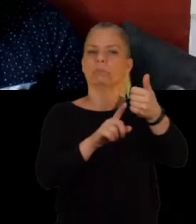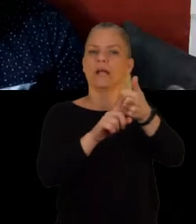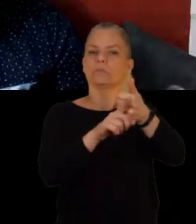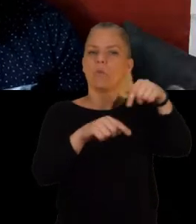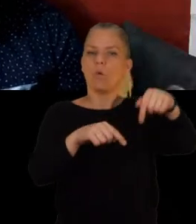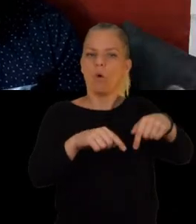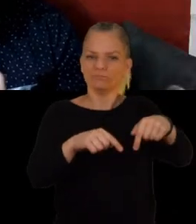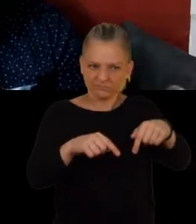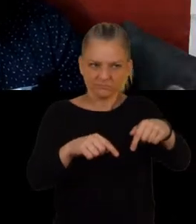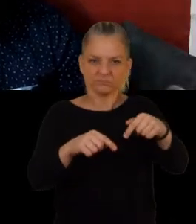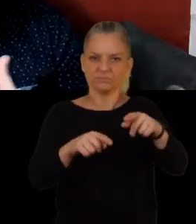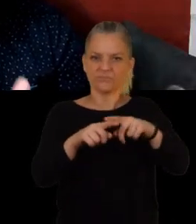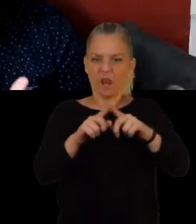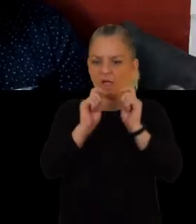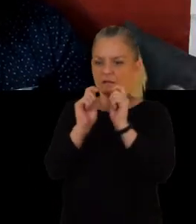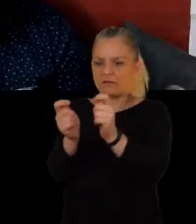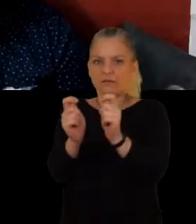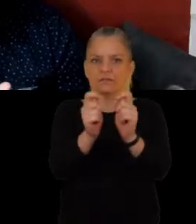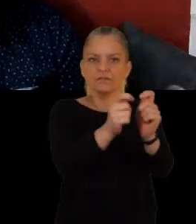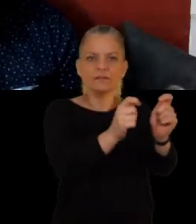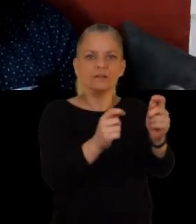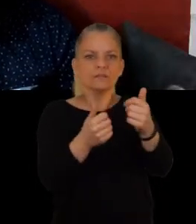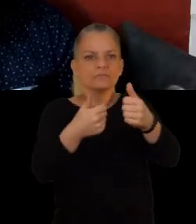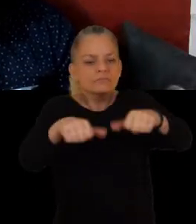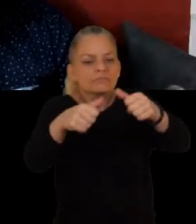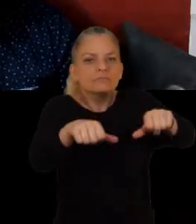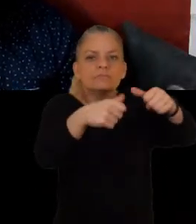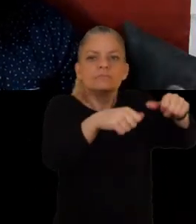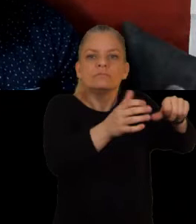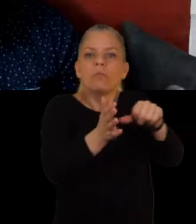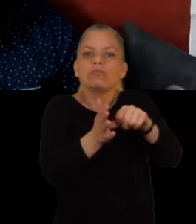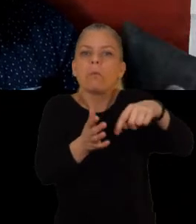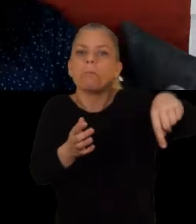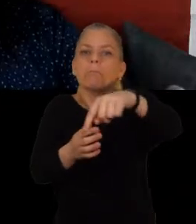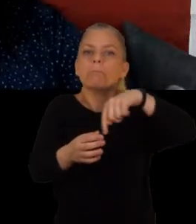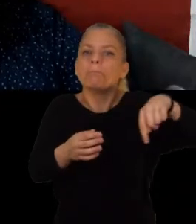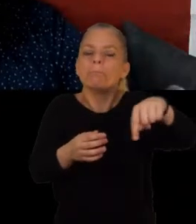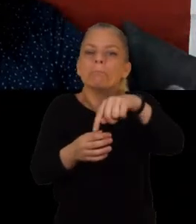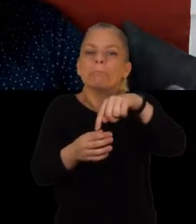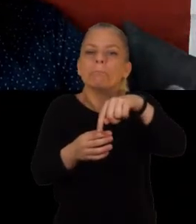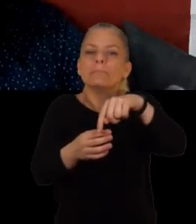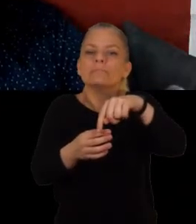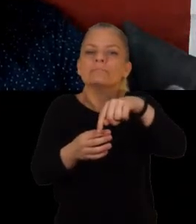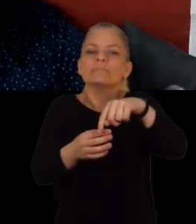all of a sudden we had something like peer support which um i was just a bit of an antidote to